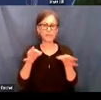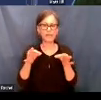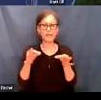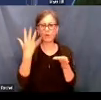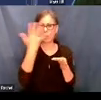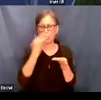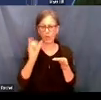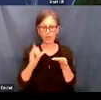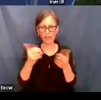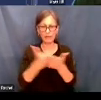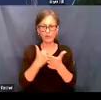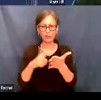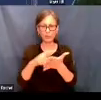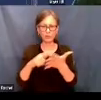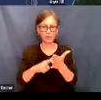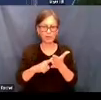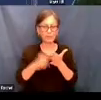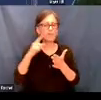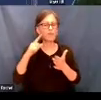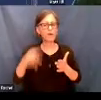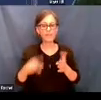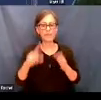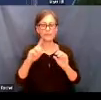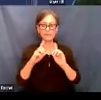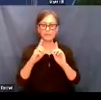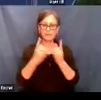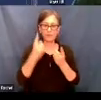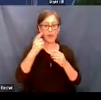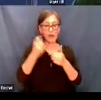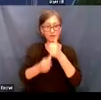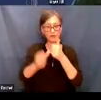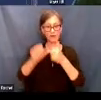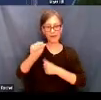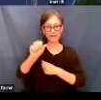of the California Department of Education under SB 373.